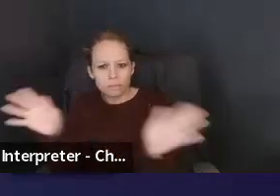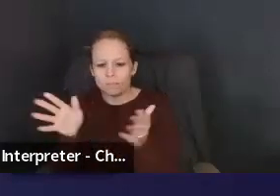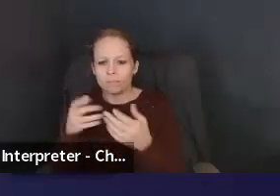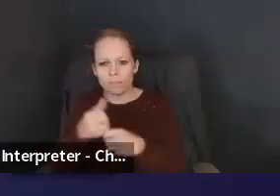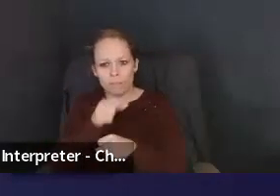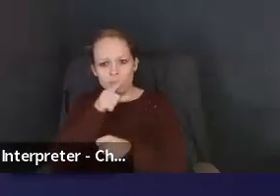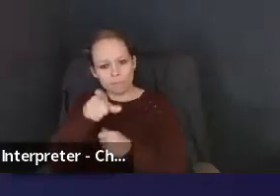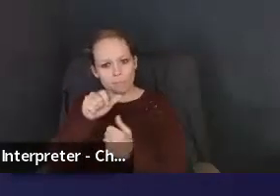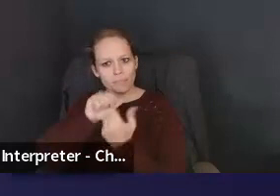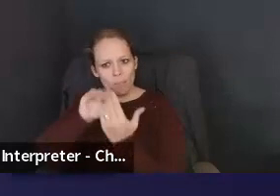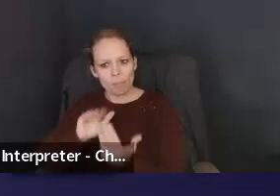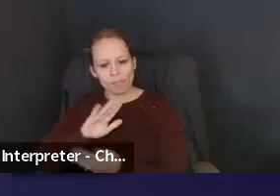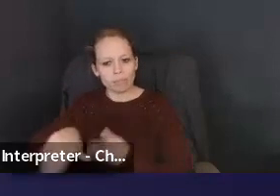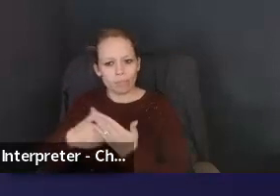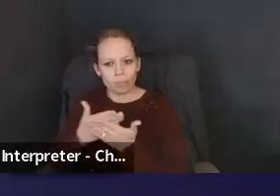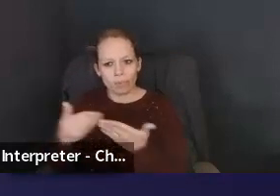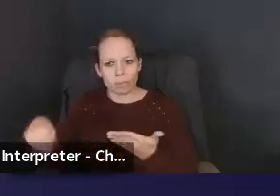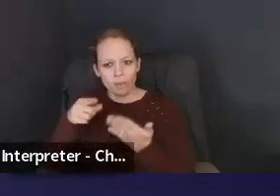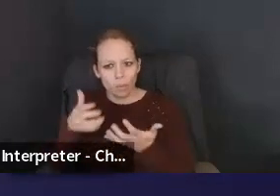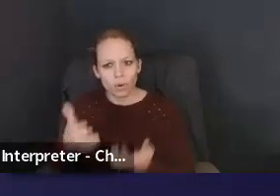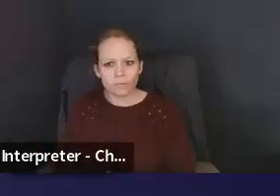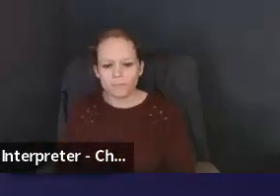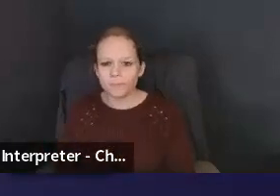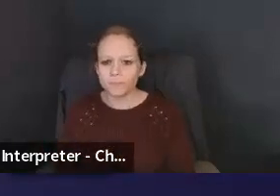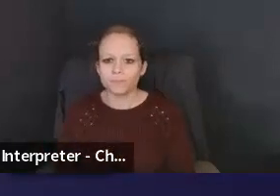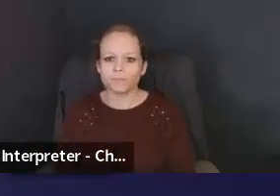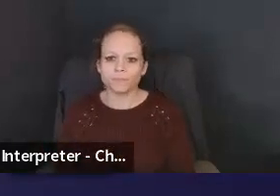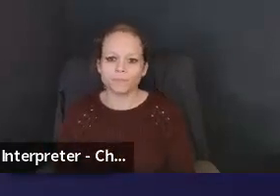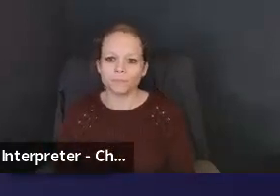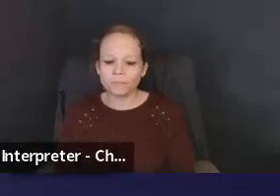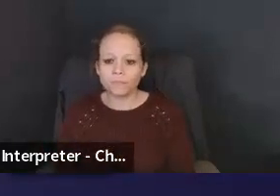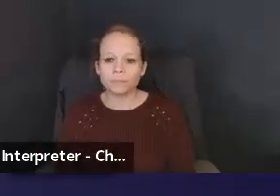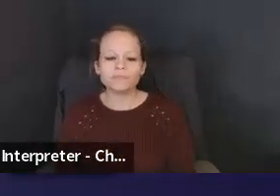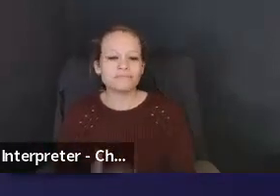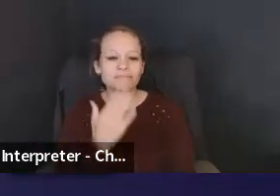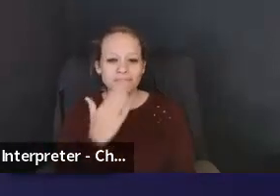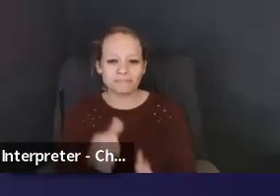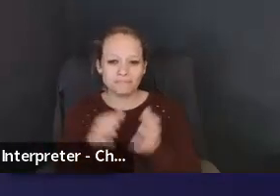you're addressing all of those pretty thoroughly. Dr. Rumrill: Thank you very much. We'll go to the